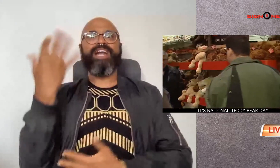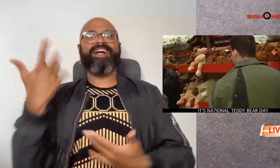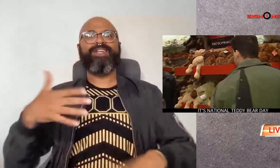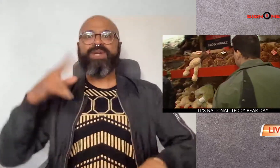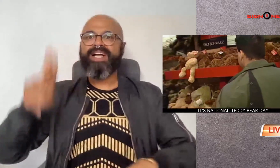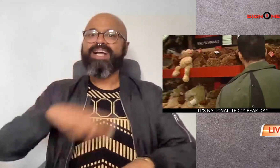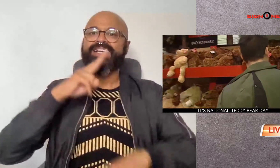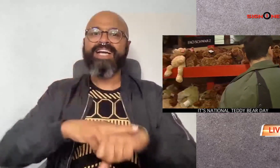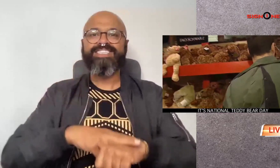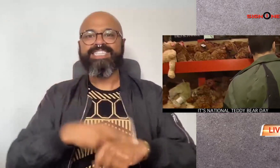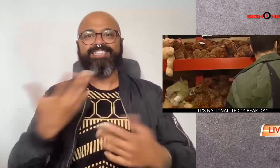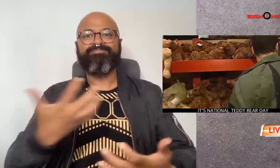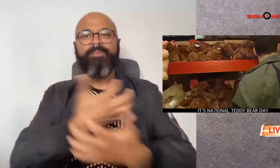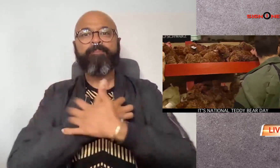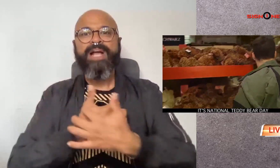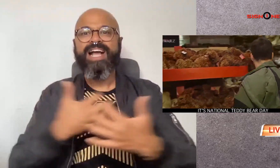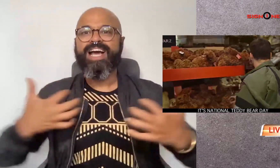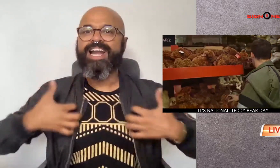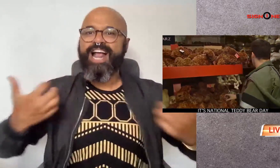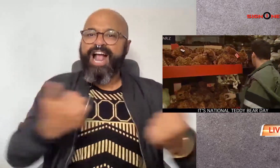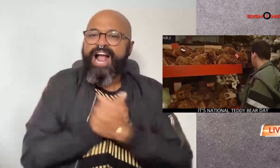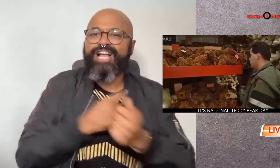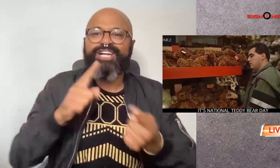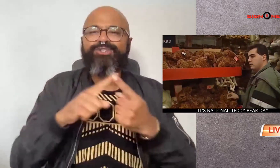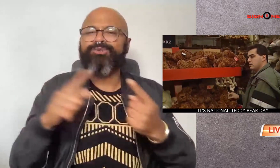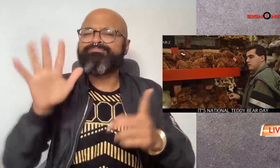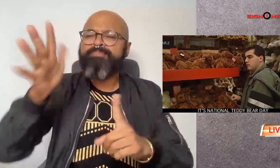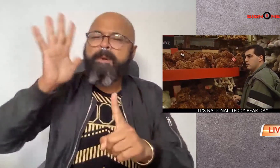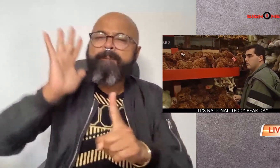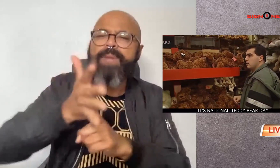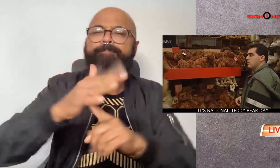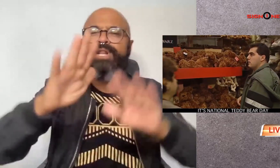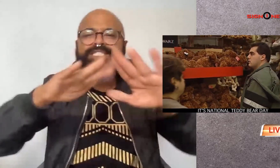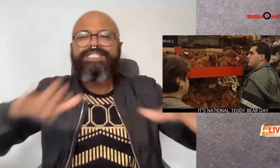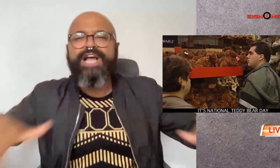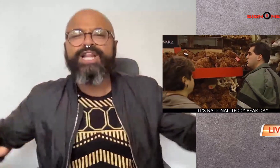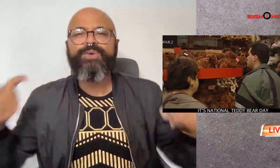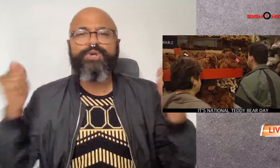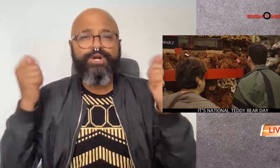today the nation gives a big bear hug to a popular childhood toy